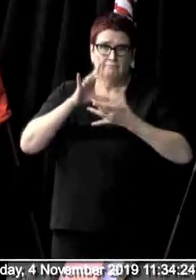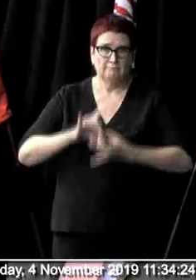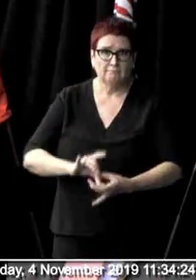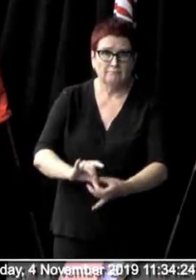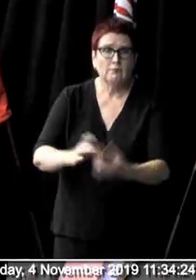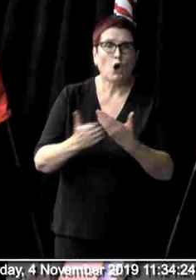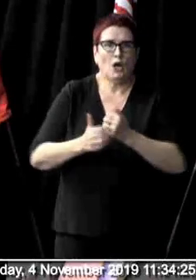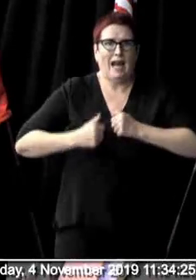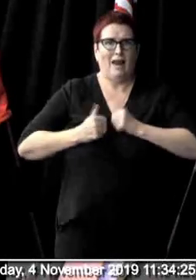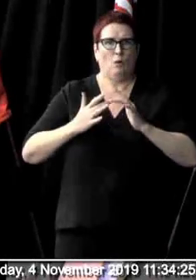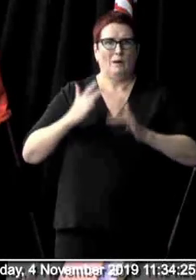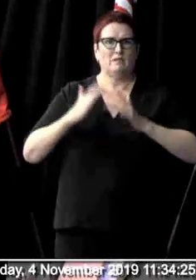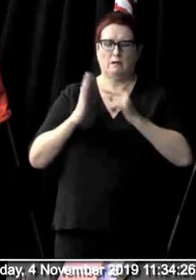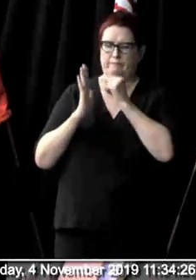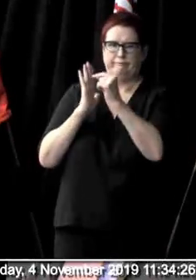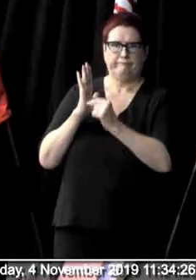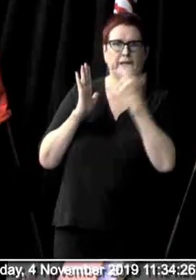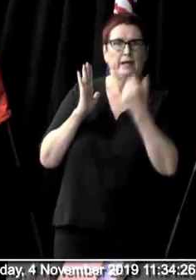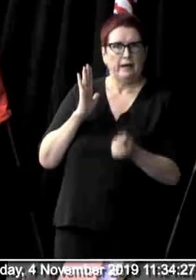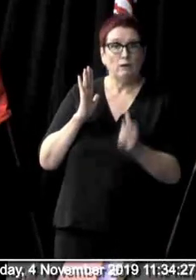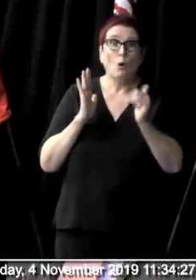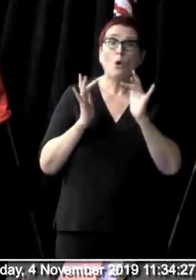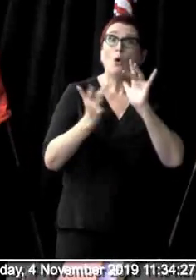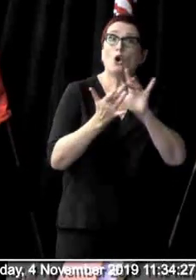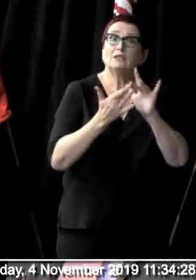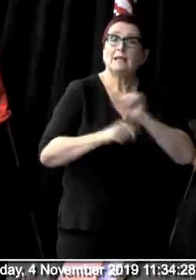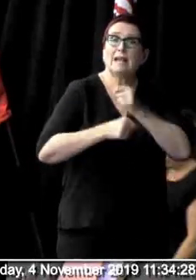on the Commission website or by contacting the information line.